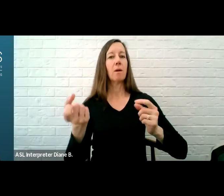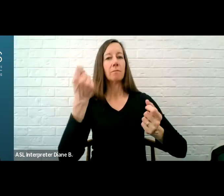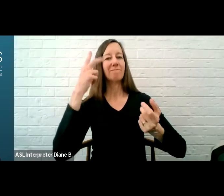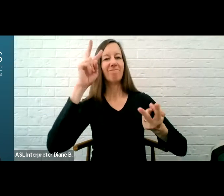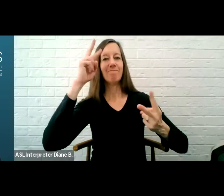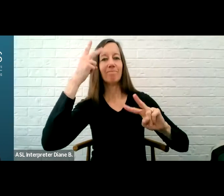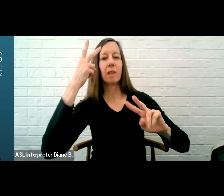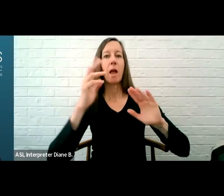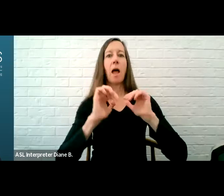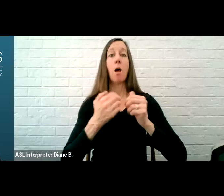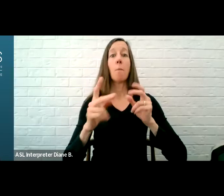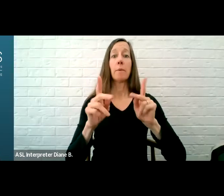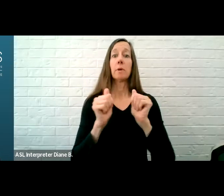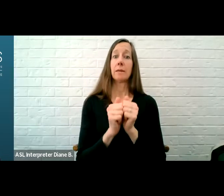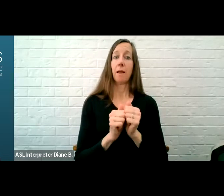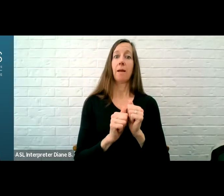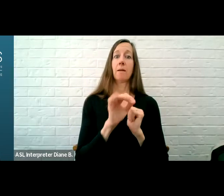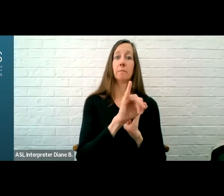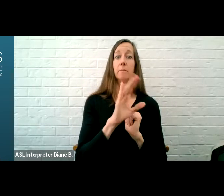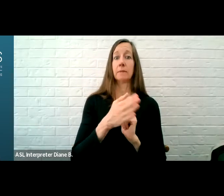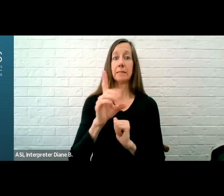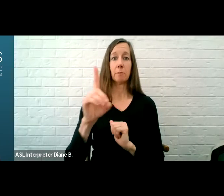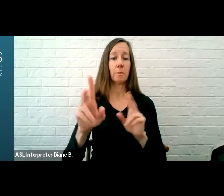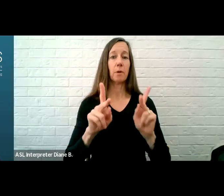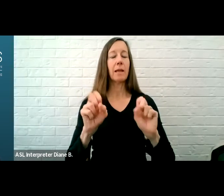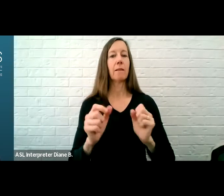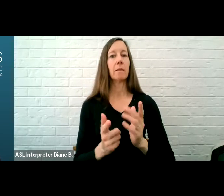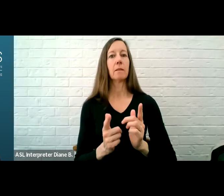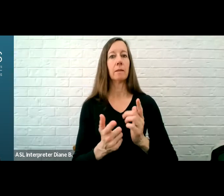And really make contributions there. We also know that sometimes,